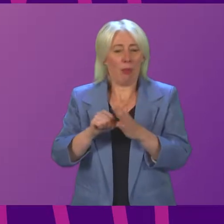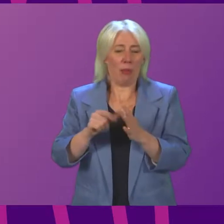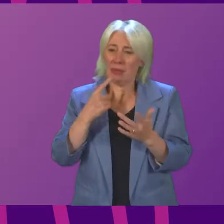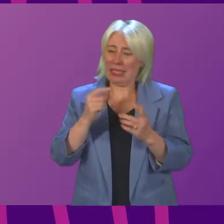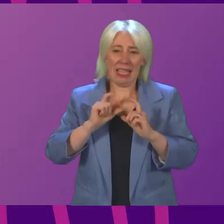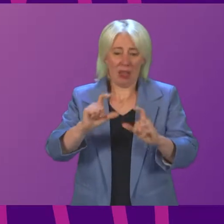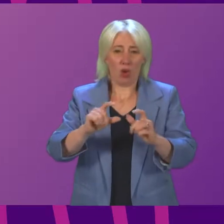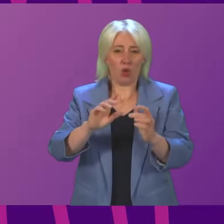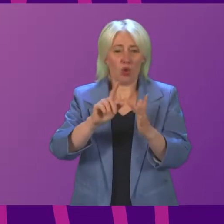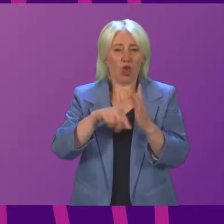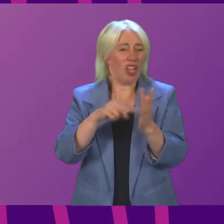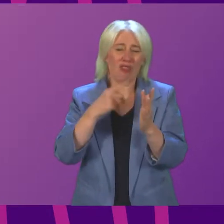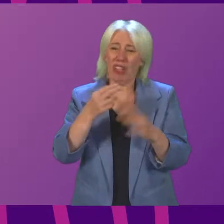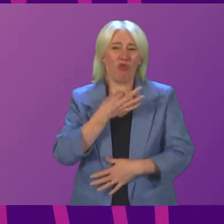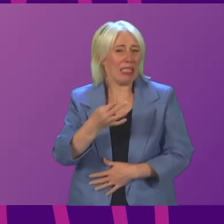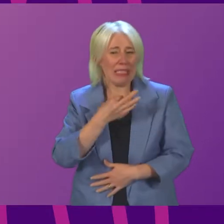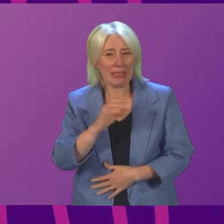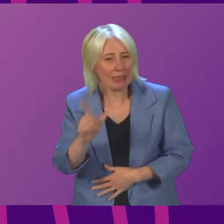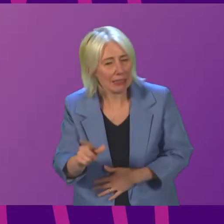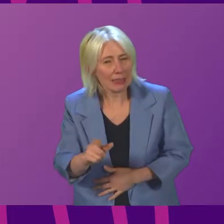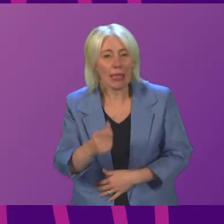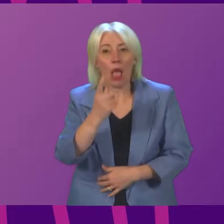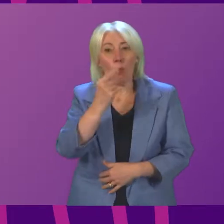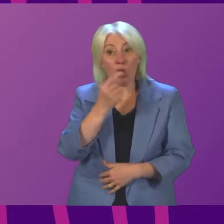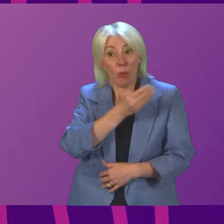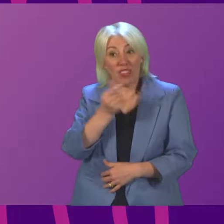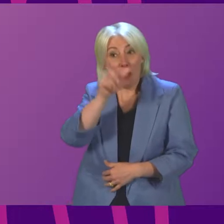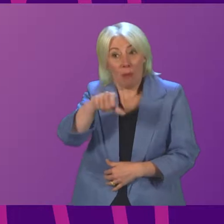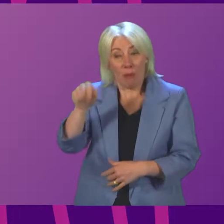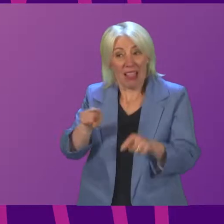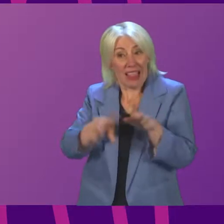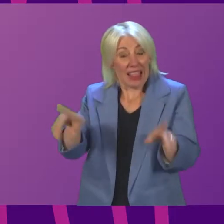too big a risk. Will there be an opportunity for such people who are concerned about flu to